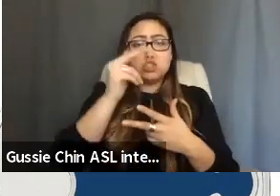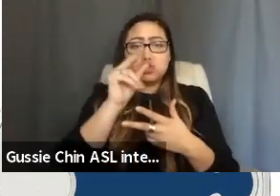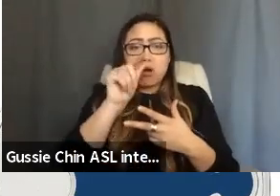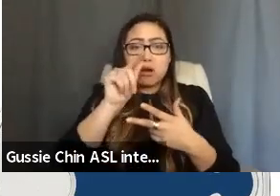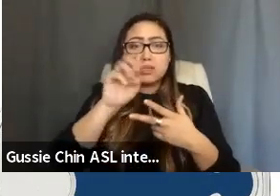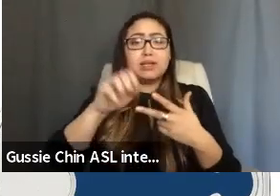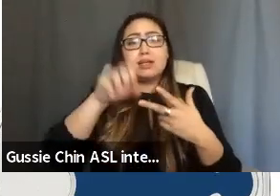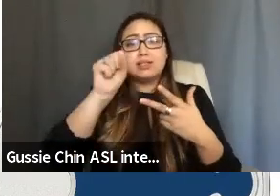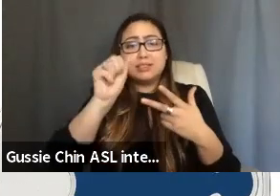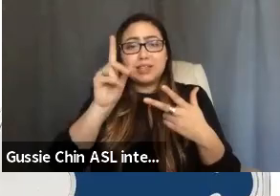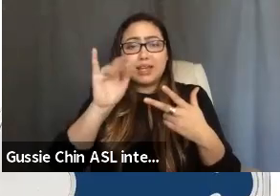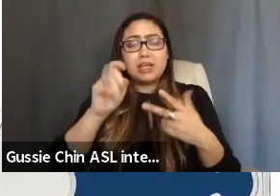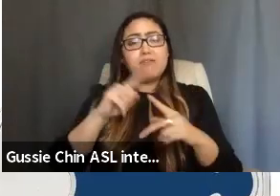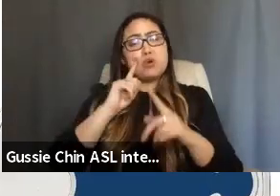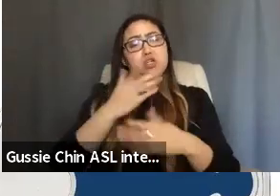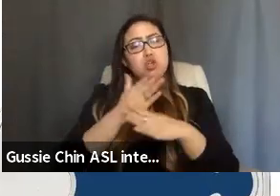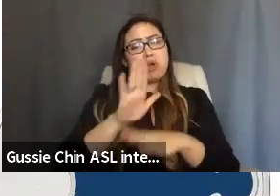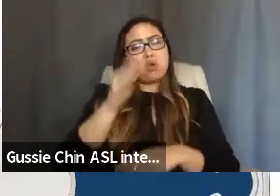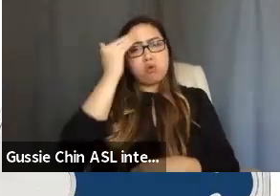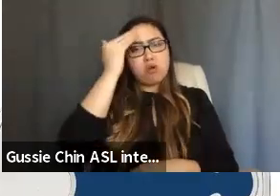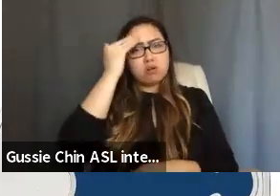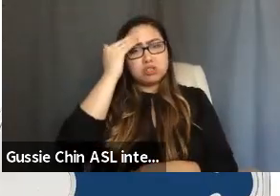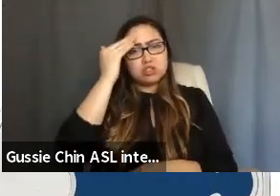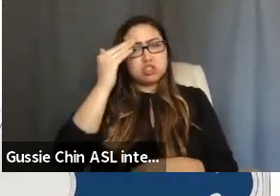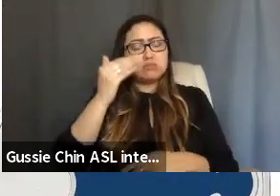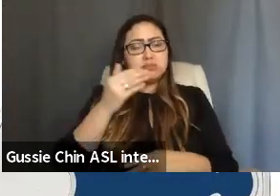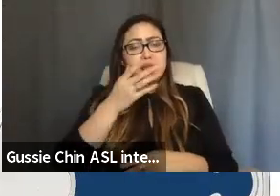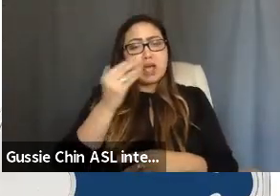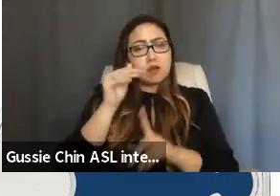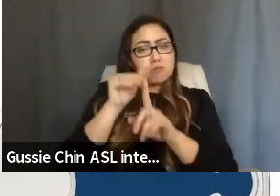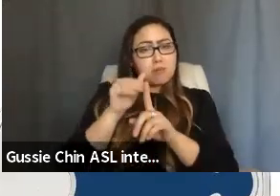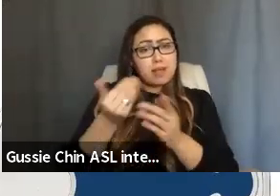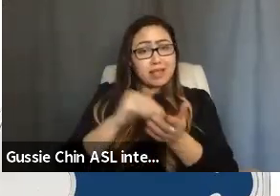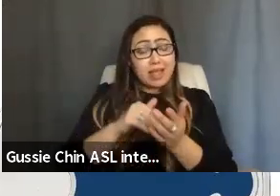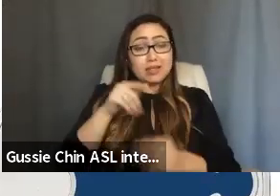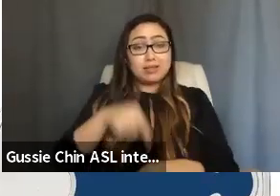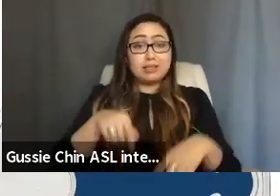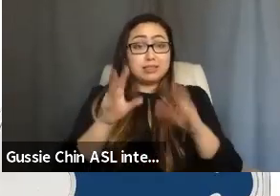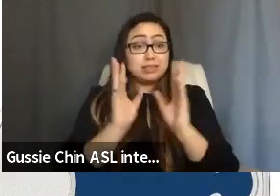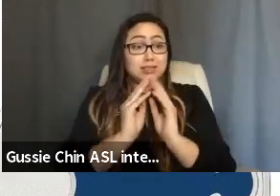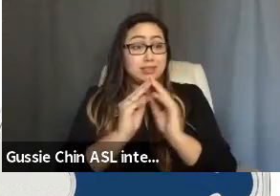us today. And a reminder again that the session was recorded. It will be available for viewing